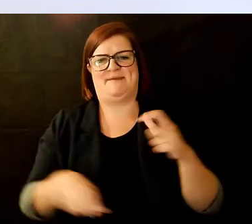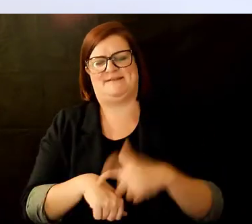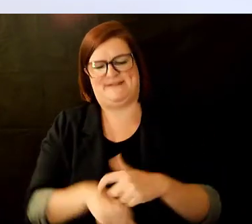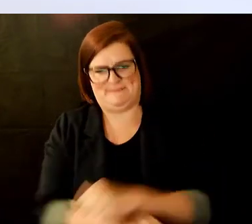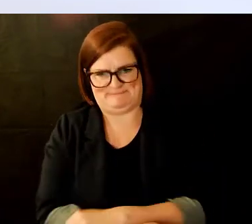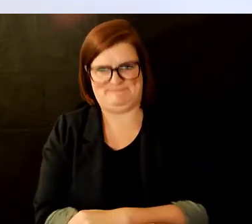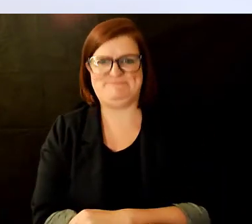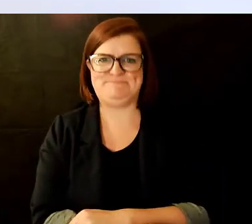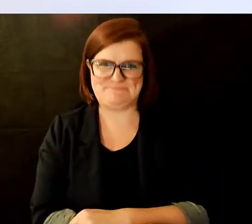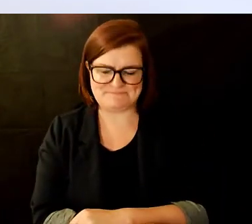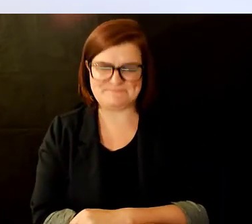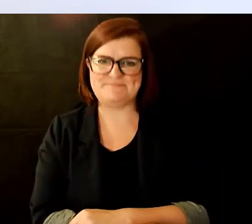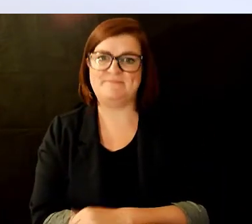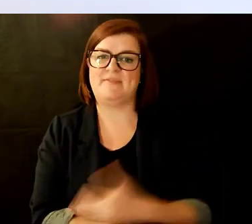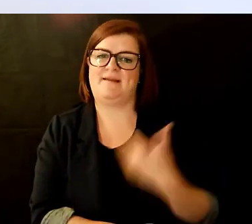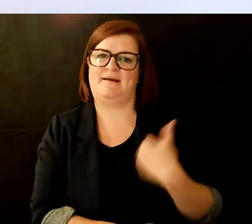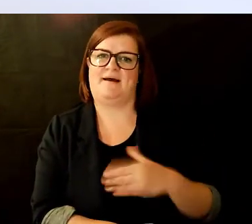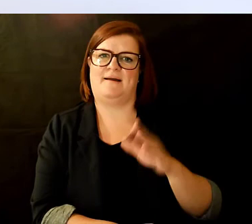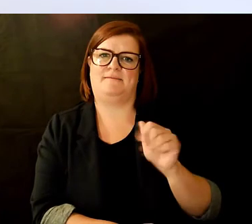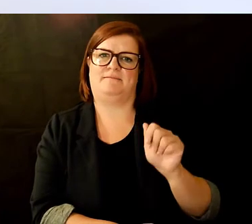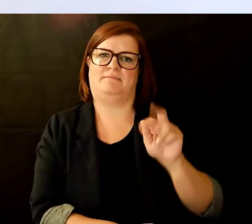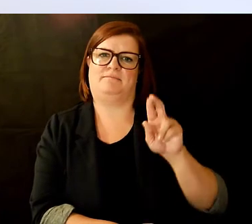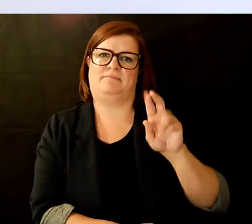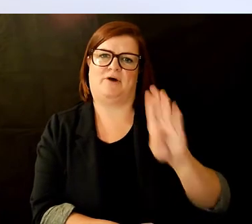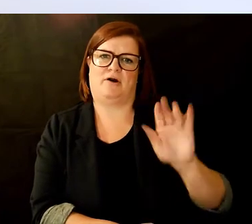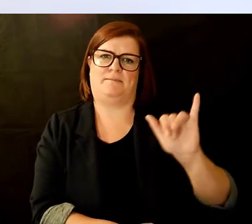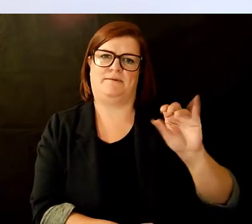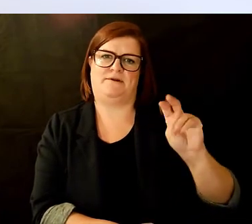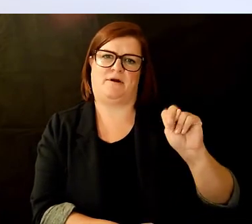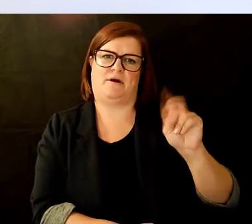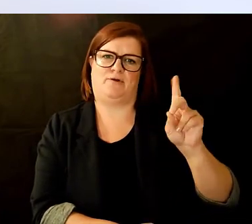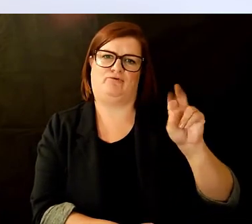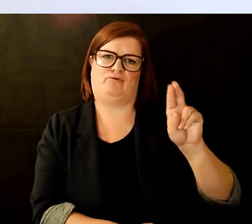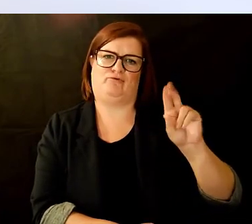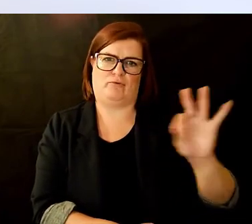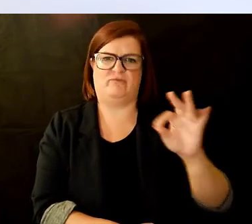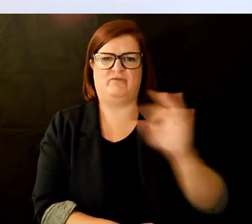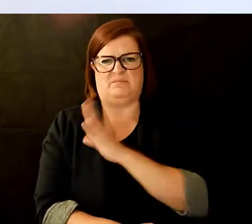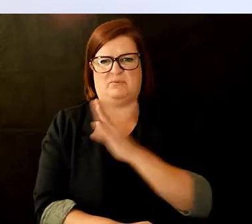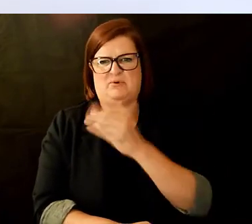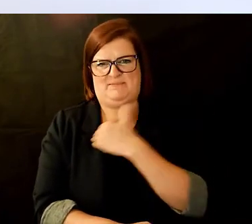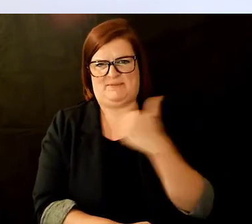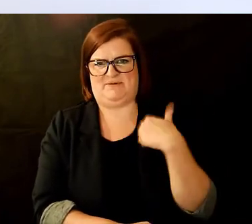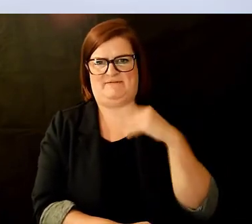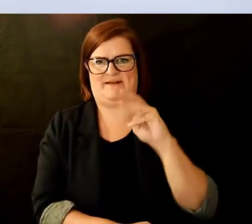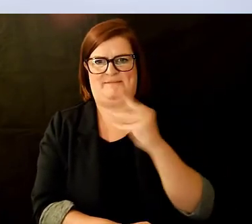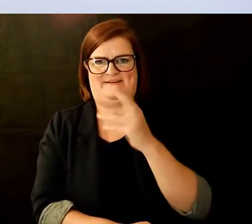I'm Barb Yondorf, a board member of the Mental Health Center for the past four years.